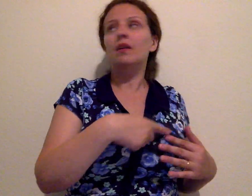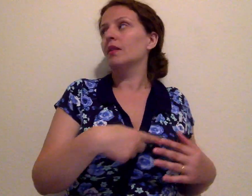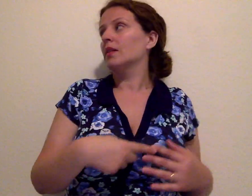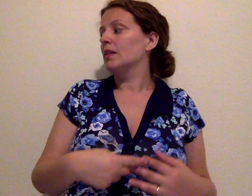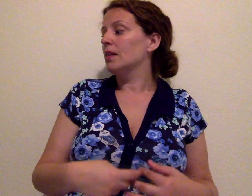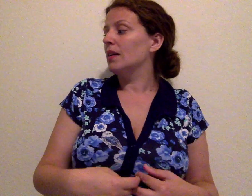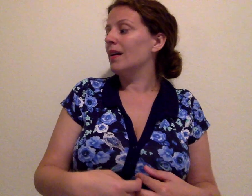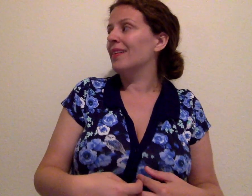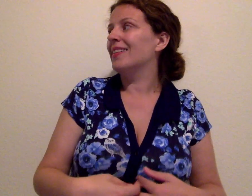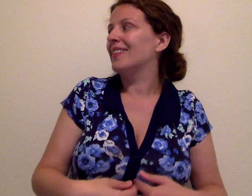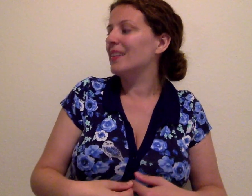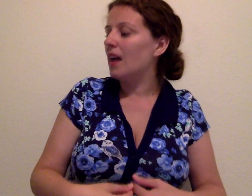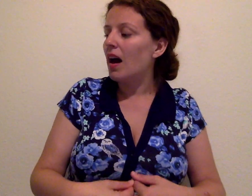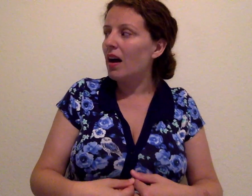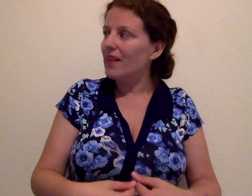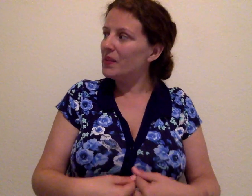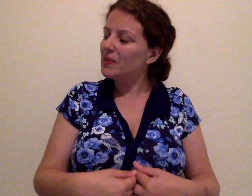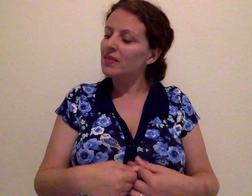Emma turned and looked unsure.